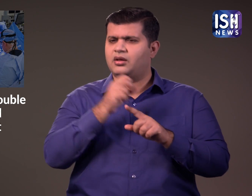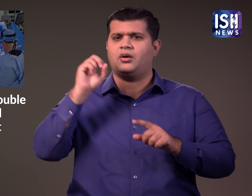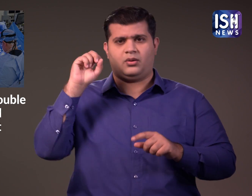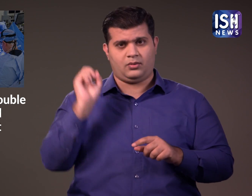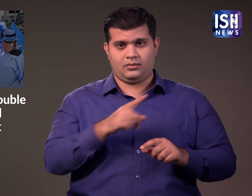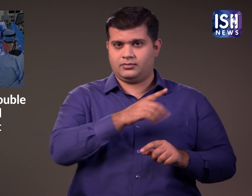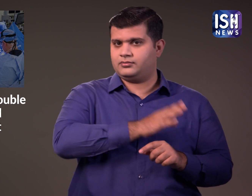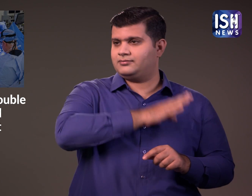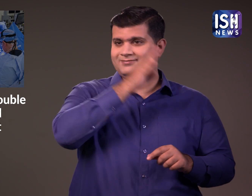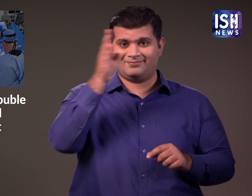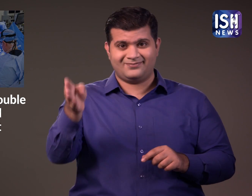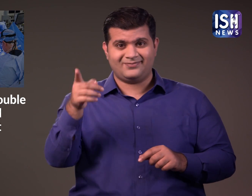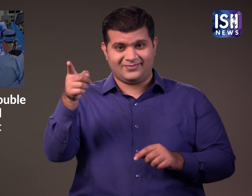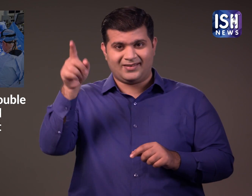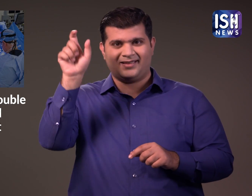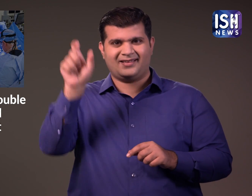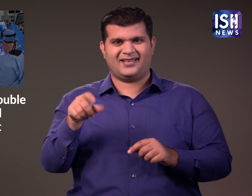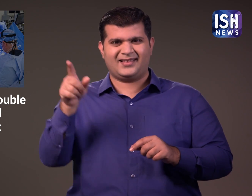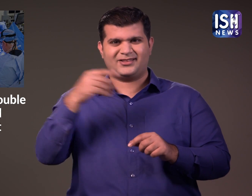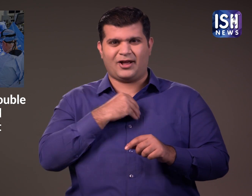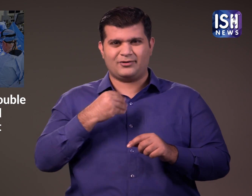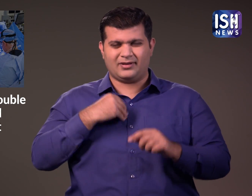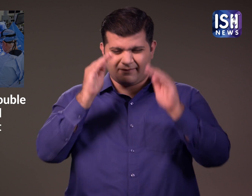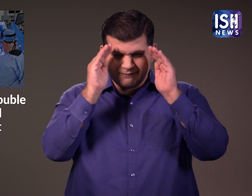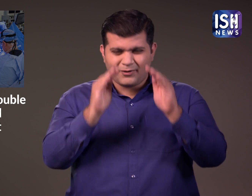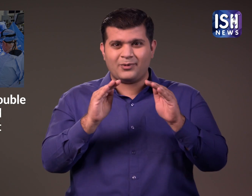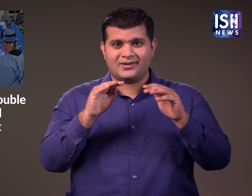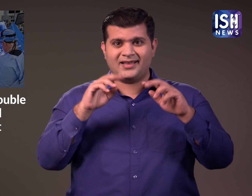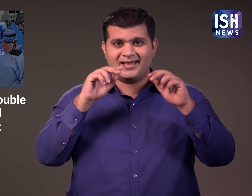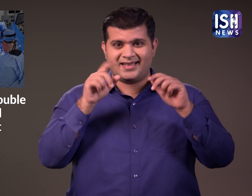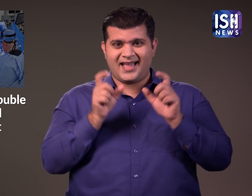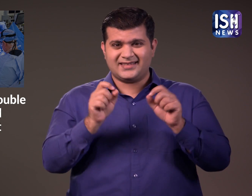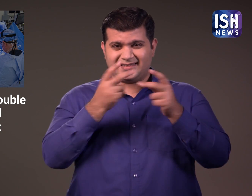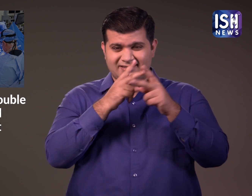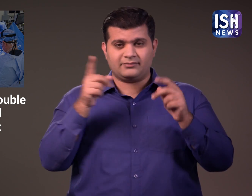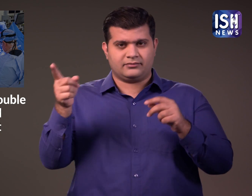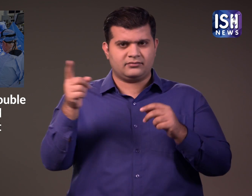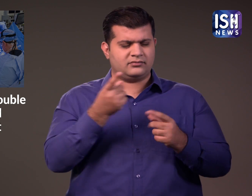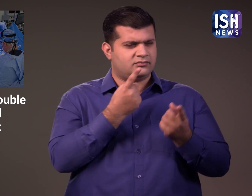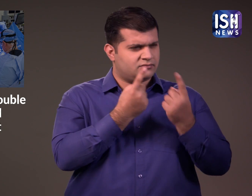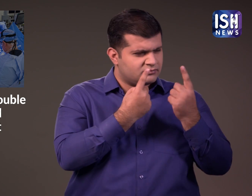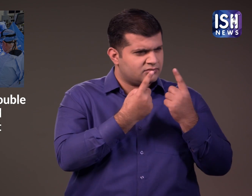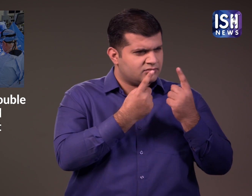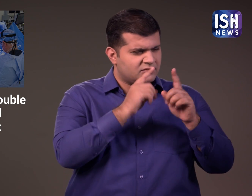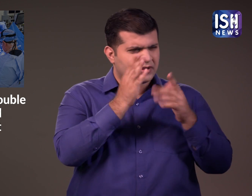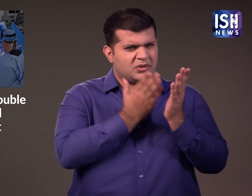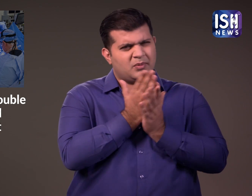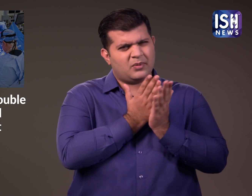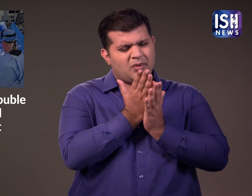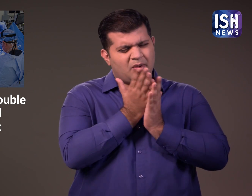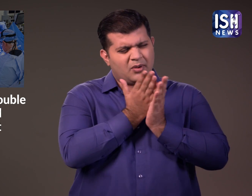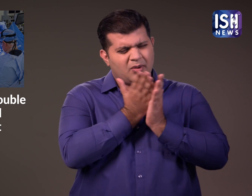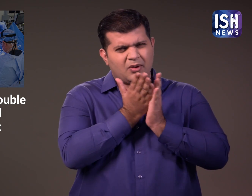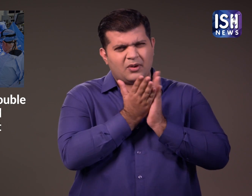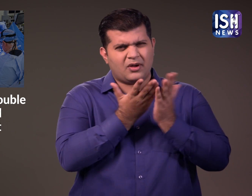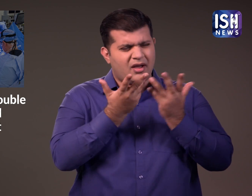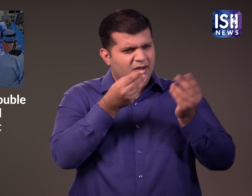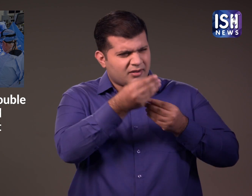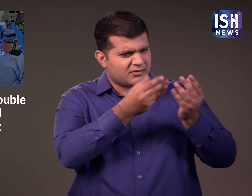Khoury came under the care of oncologist at Northwestern who tried other cancer-fighting treatments.